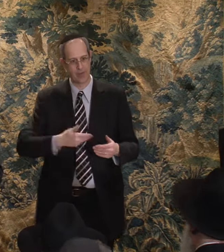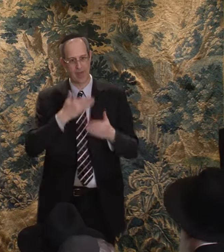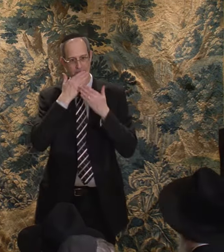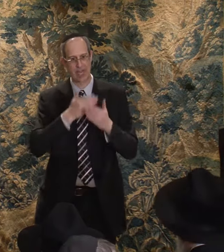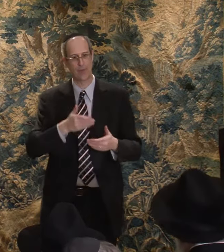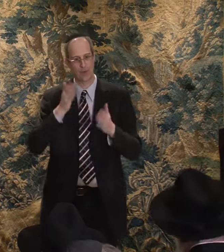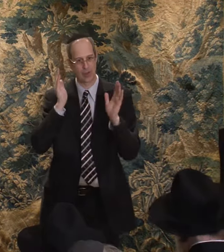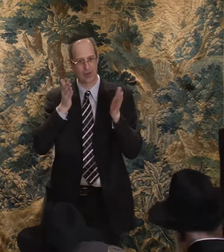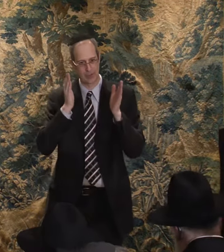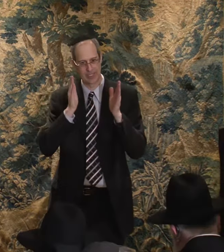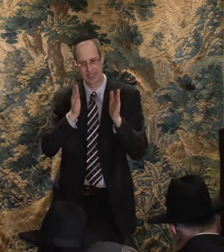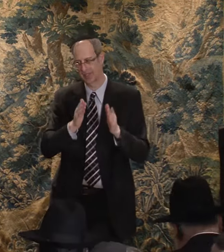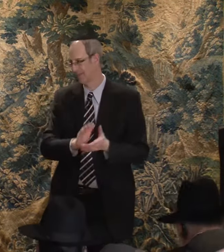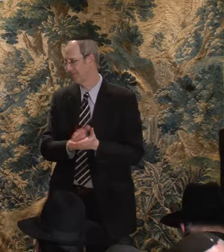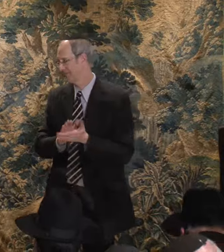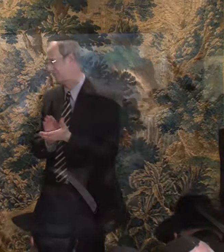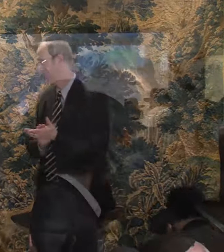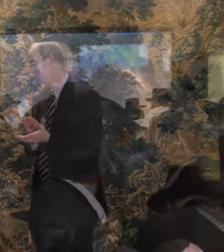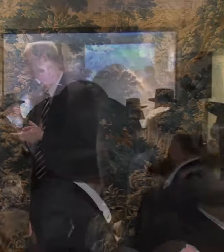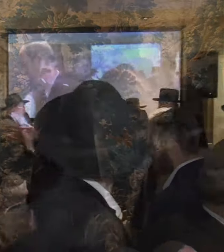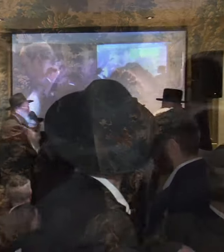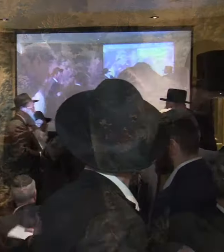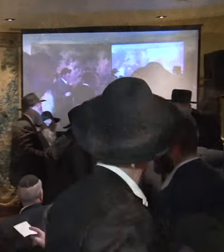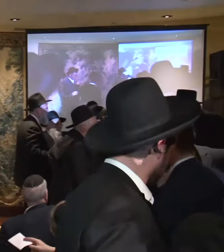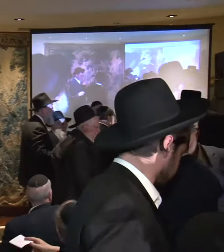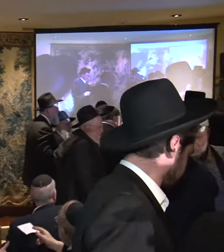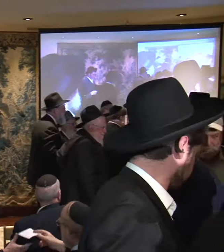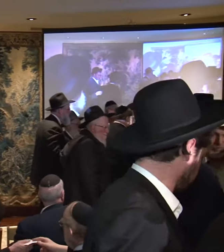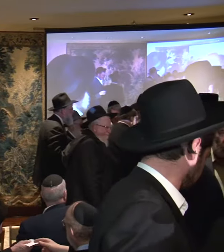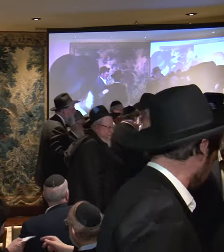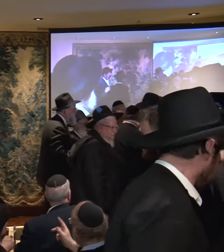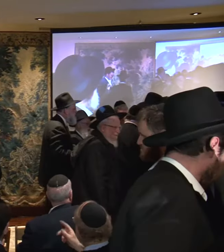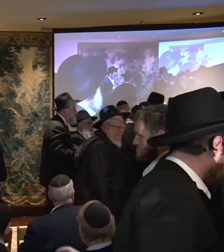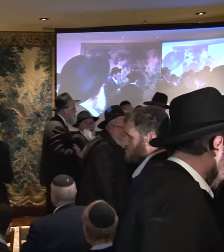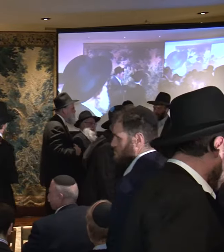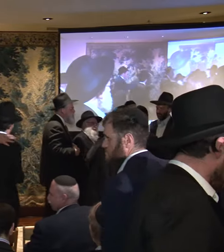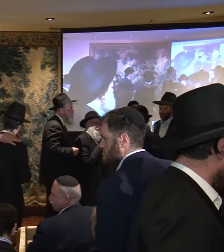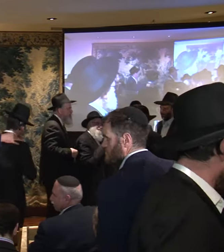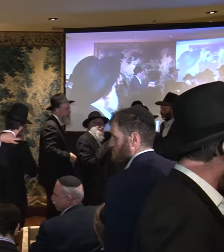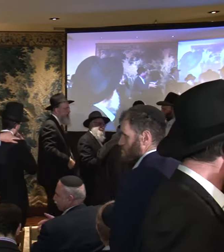listening if you don't mind to take your seats for a minute again I'd like to say